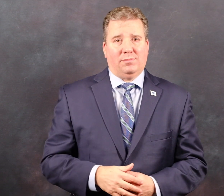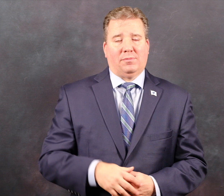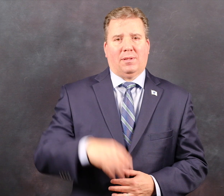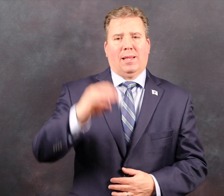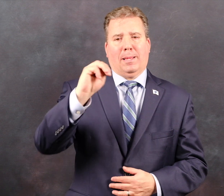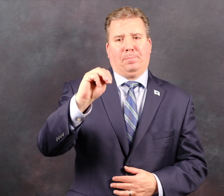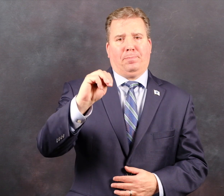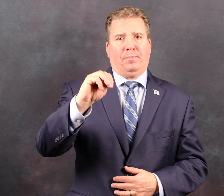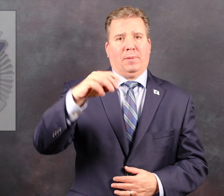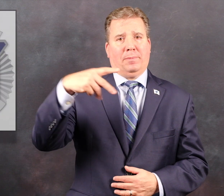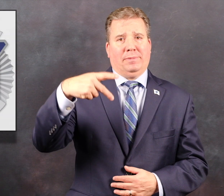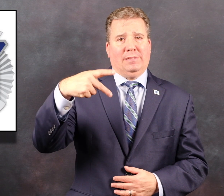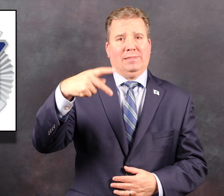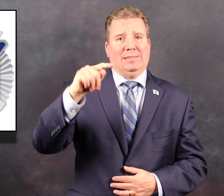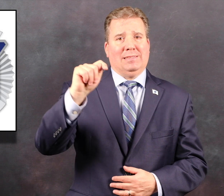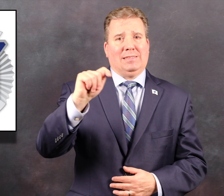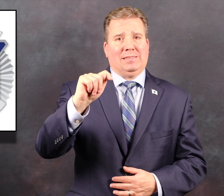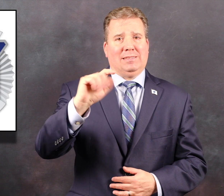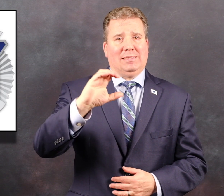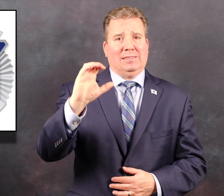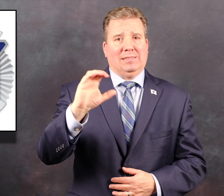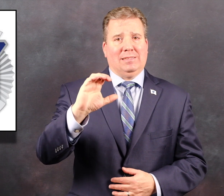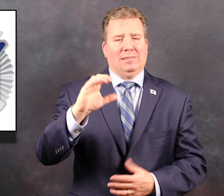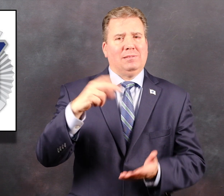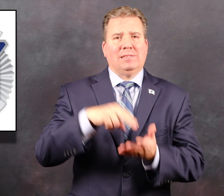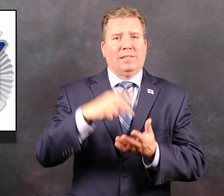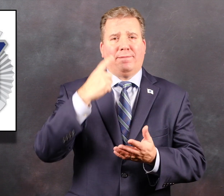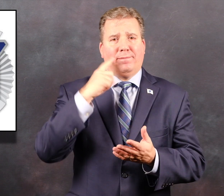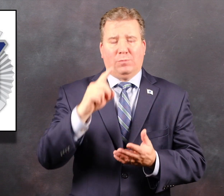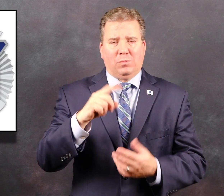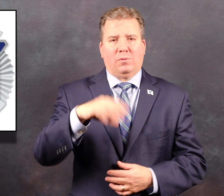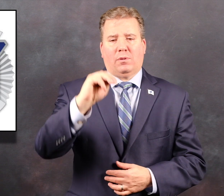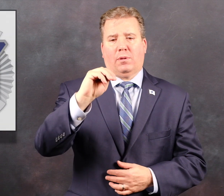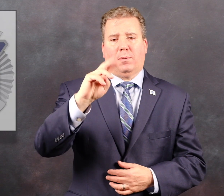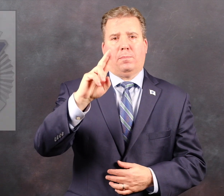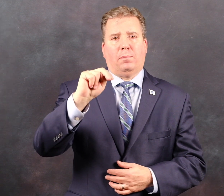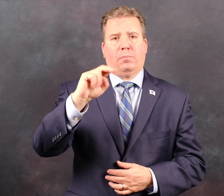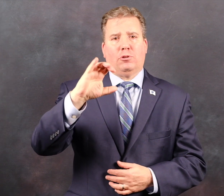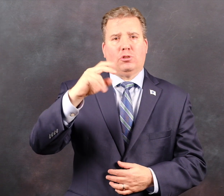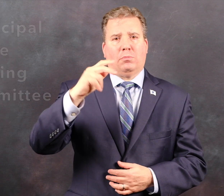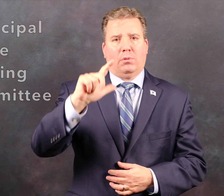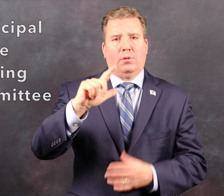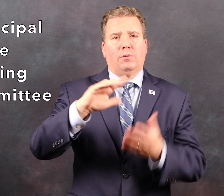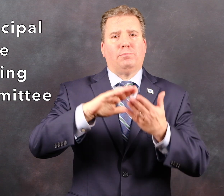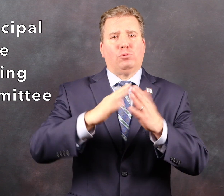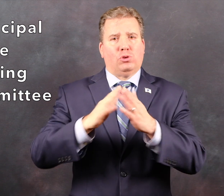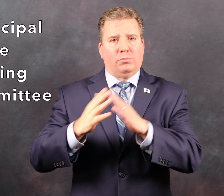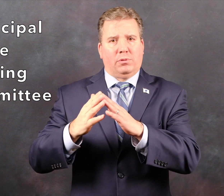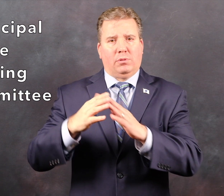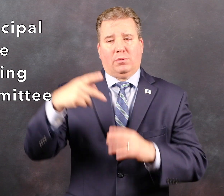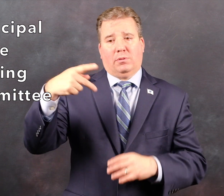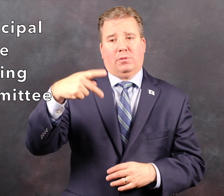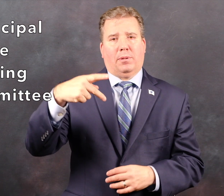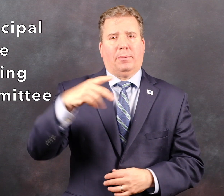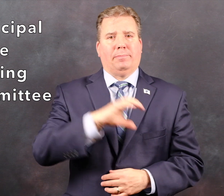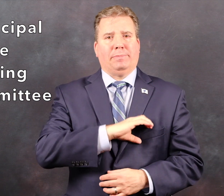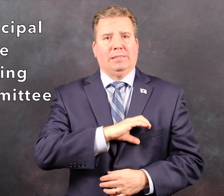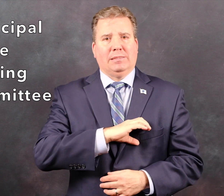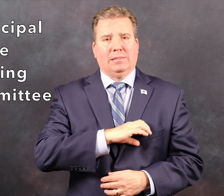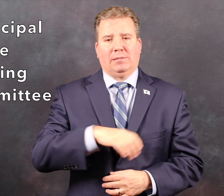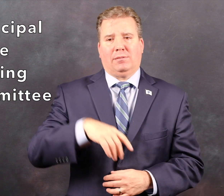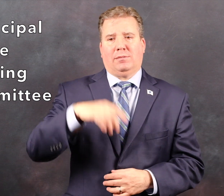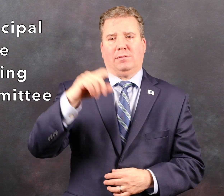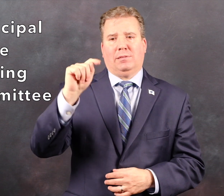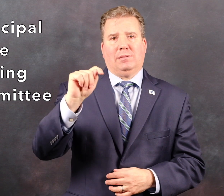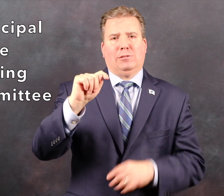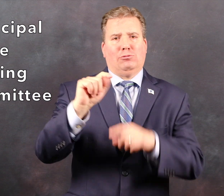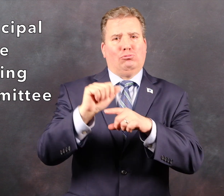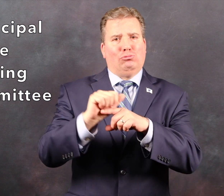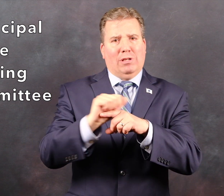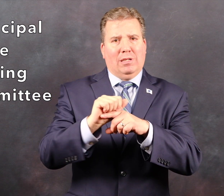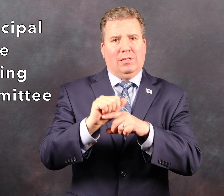In other news, I wanted to let you know about the Municipal Police Training Committee (MPTC),